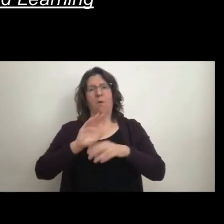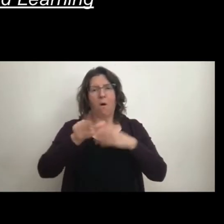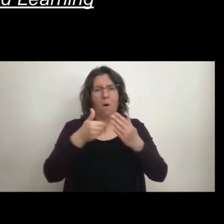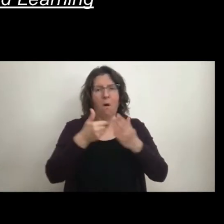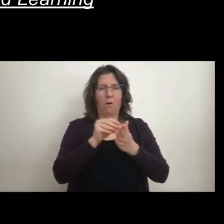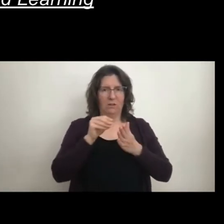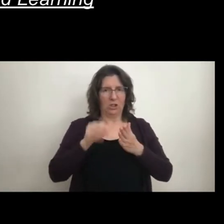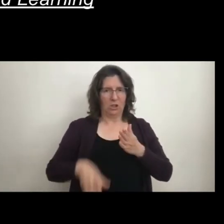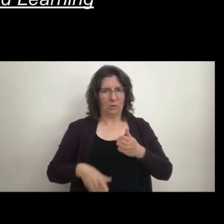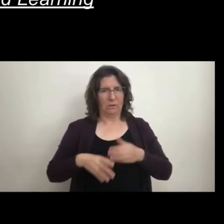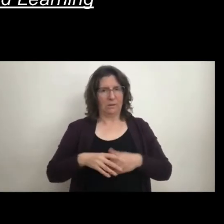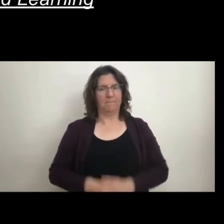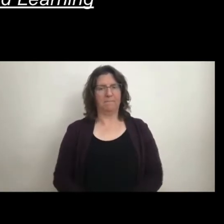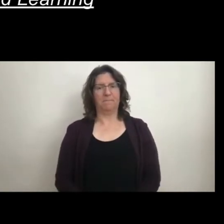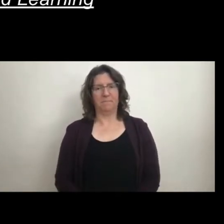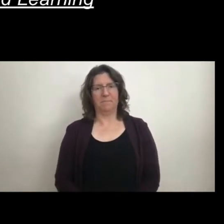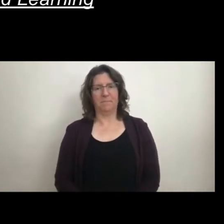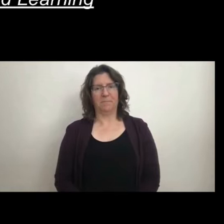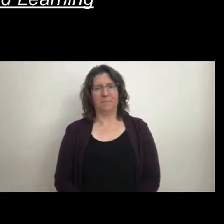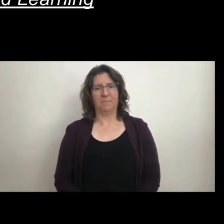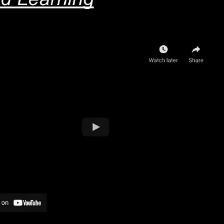This was a profound, bonding moment.